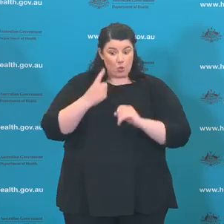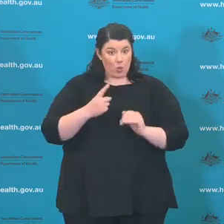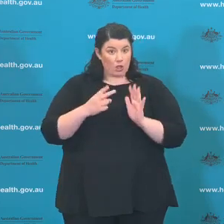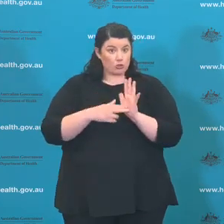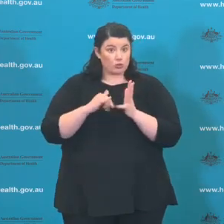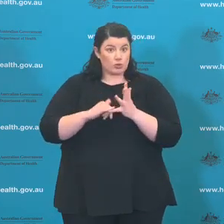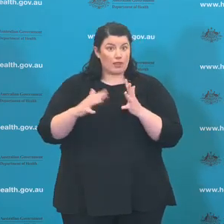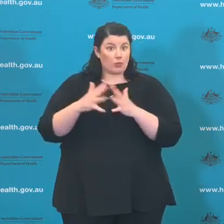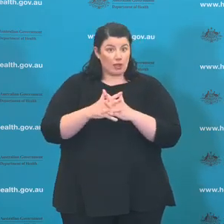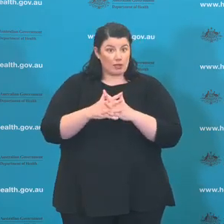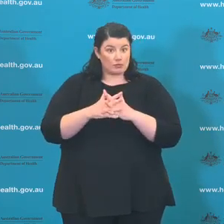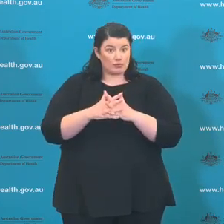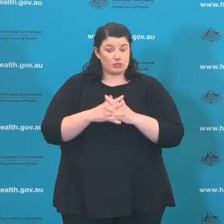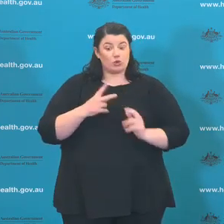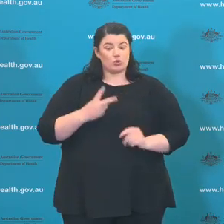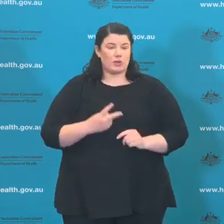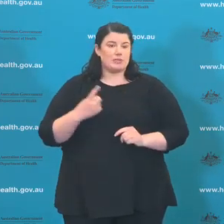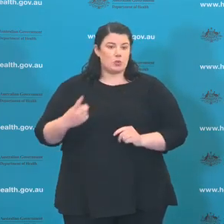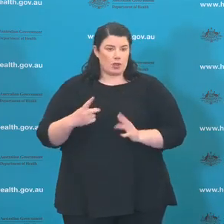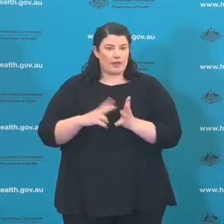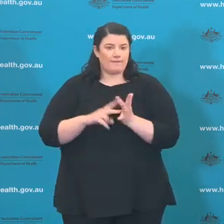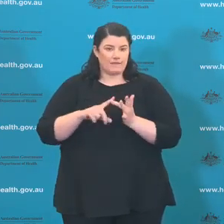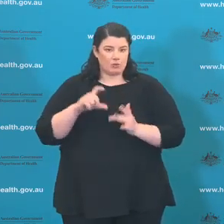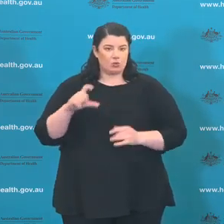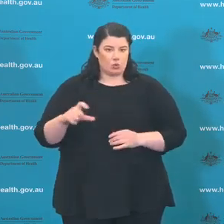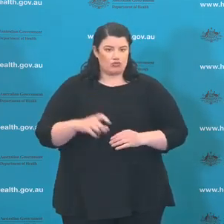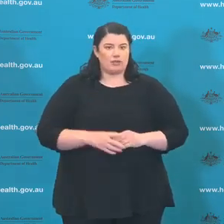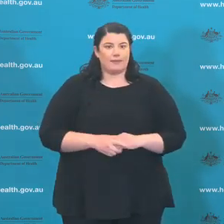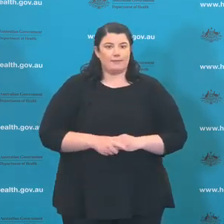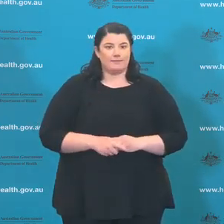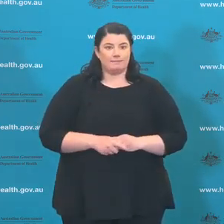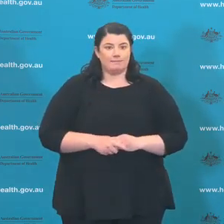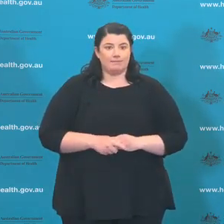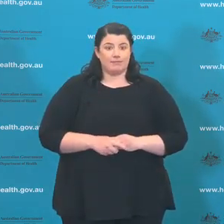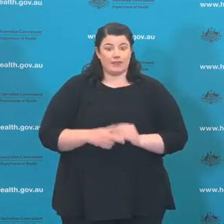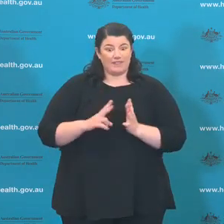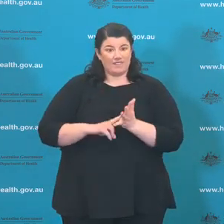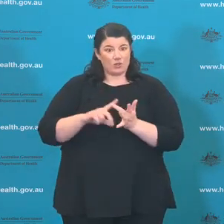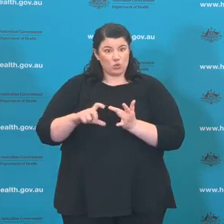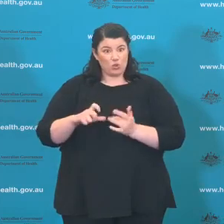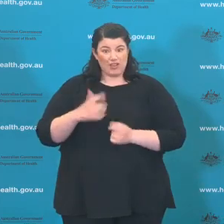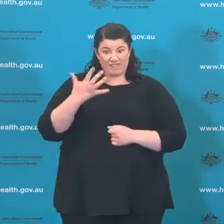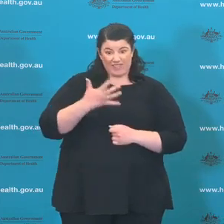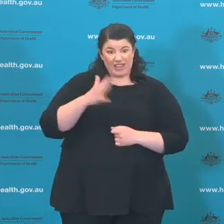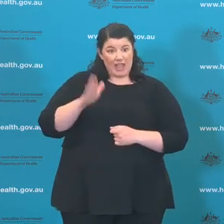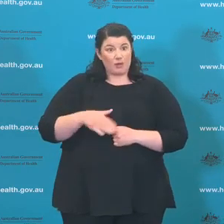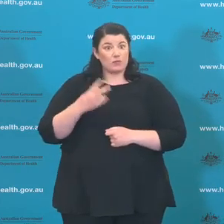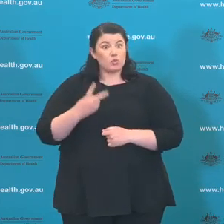the remain in Victoria. 15 of those in Victoria are as a result of overseas